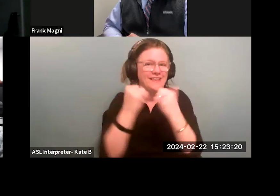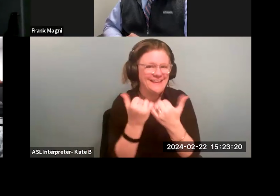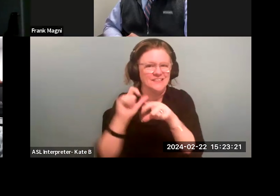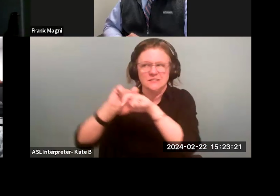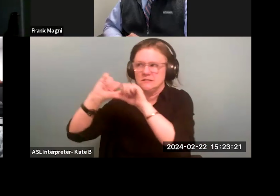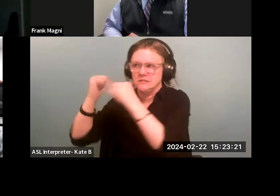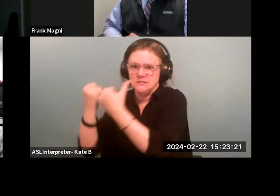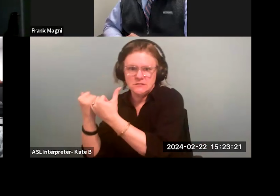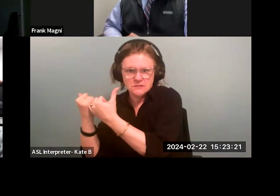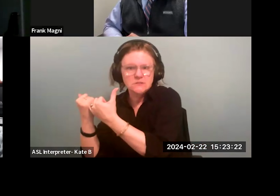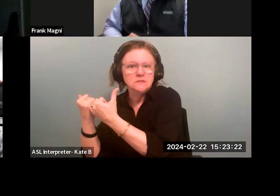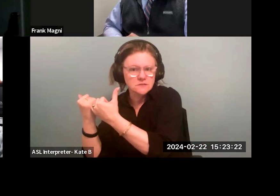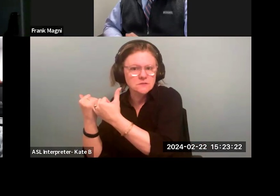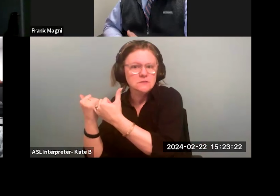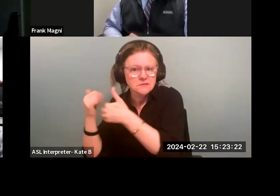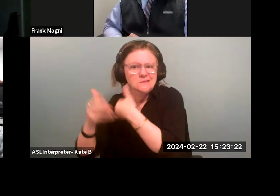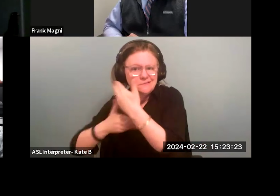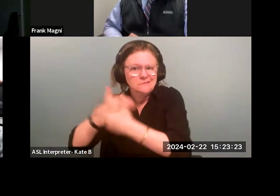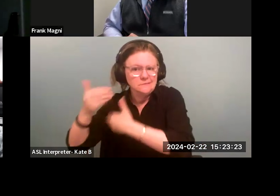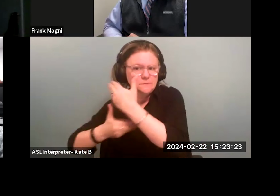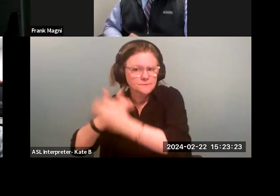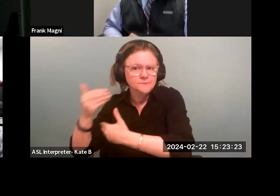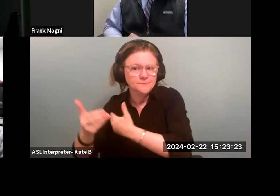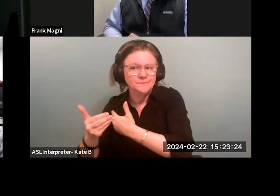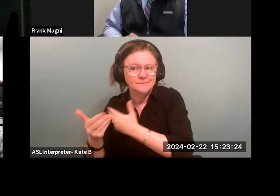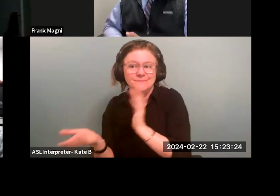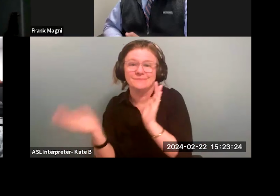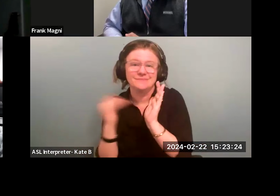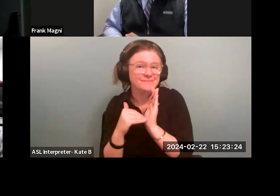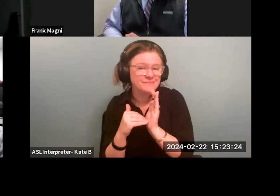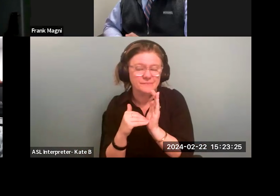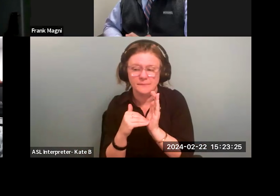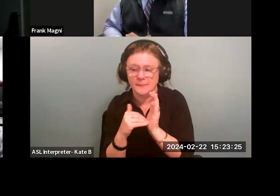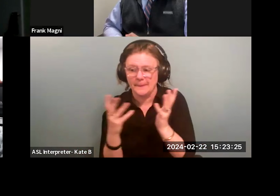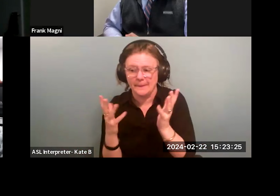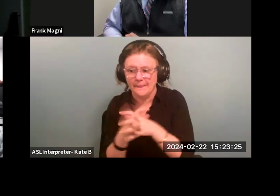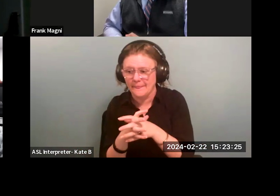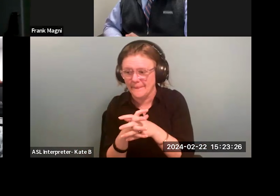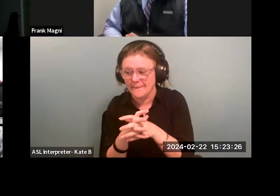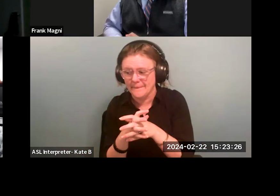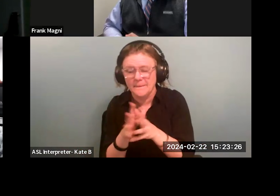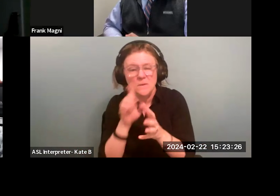the numbers that Frank and Matt have just given you because, again, the importance of reporting it,